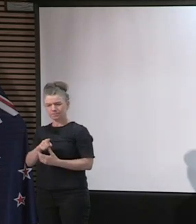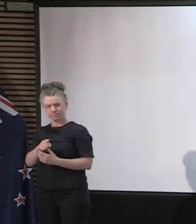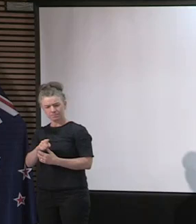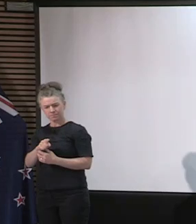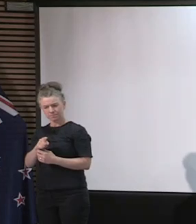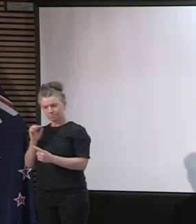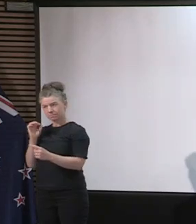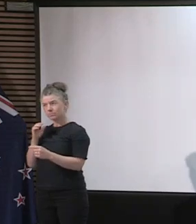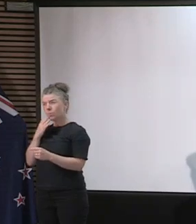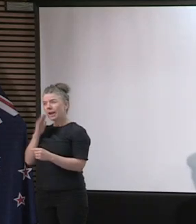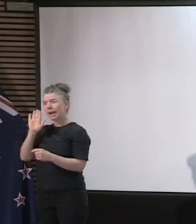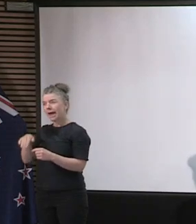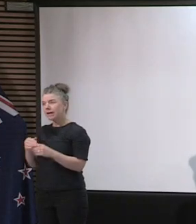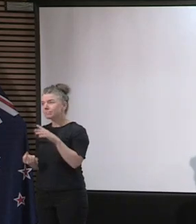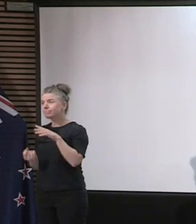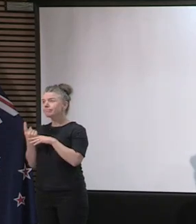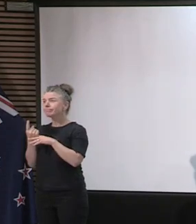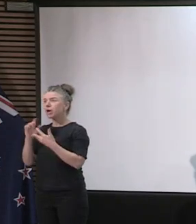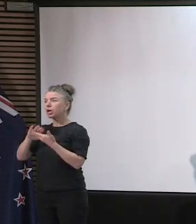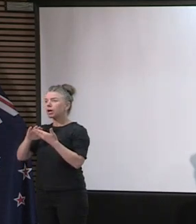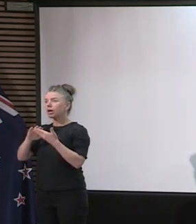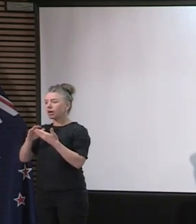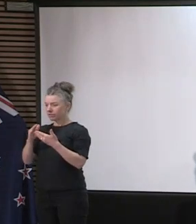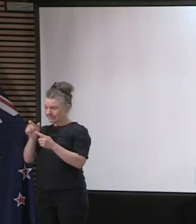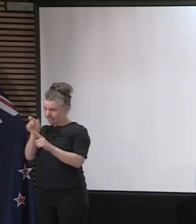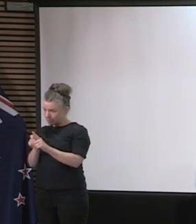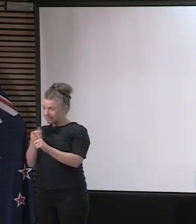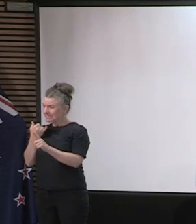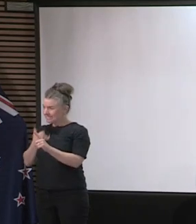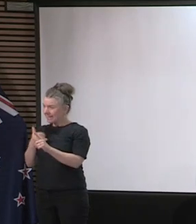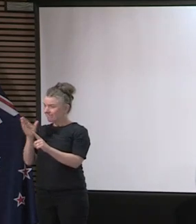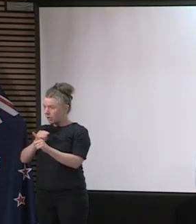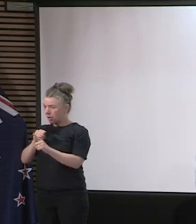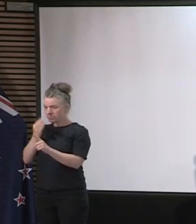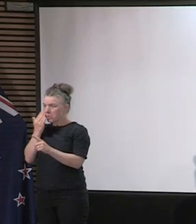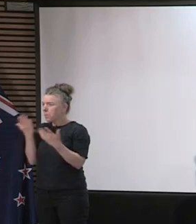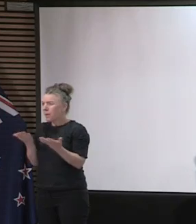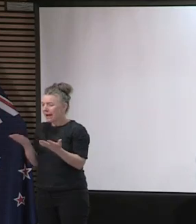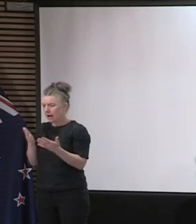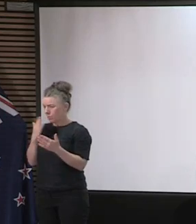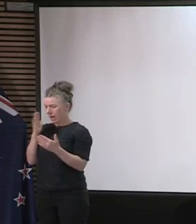already -- all tested negative. We are in a very good position. How long since a new one?